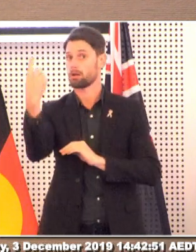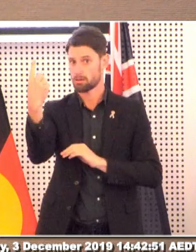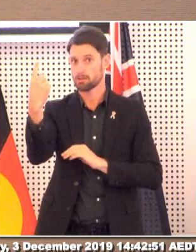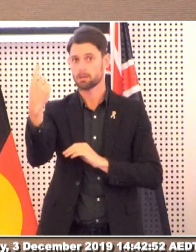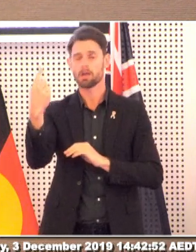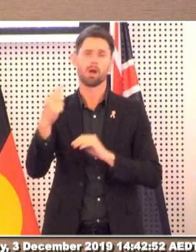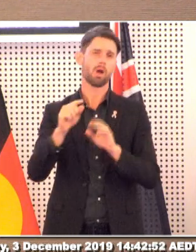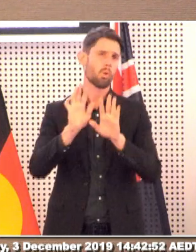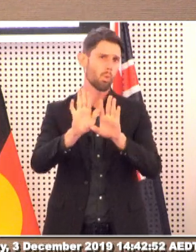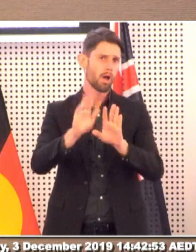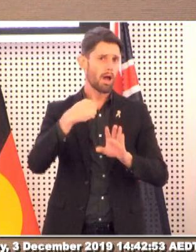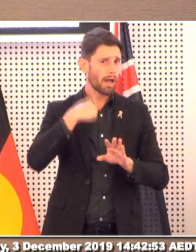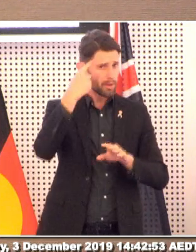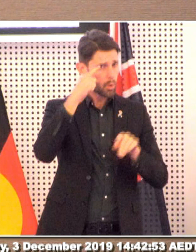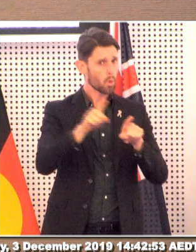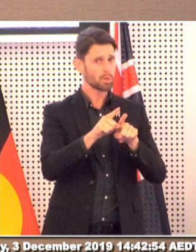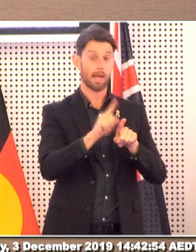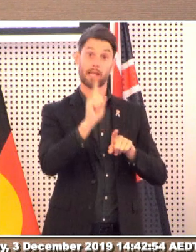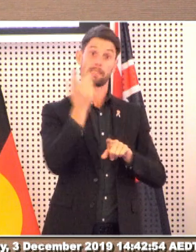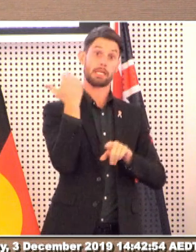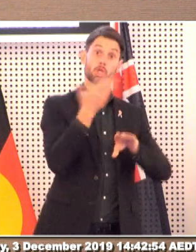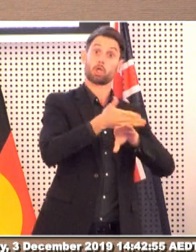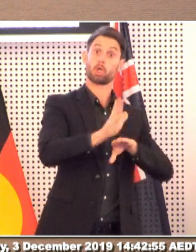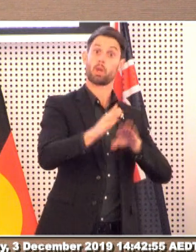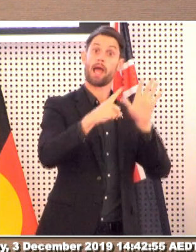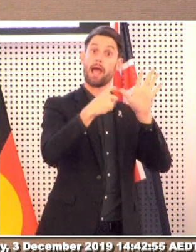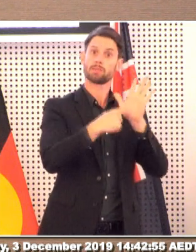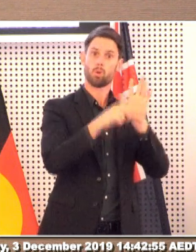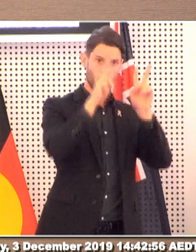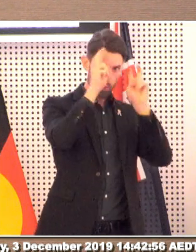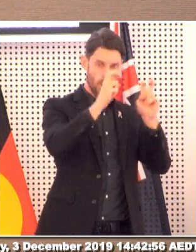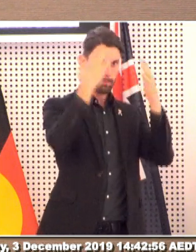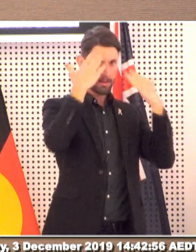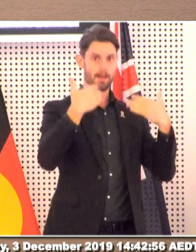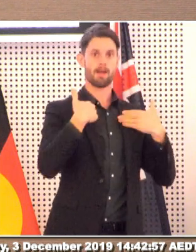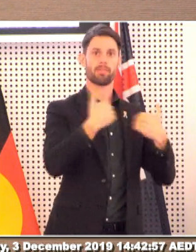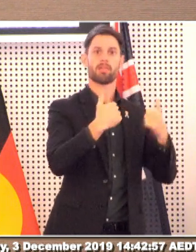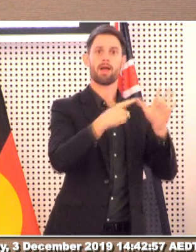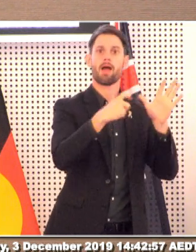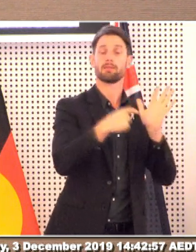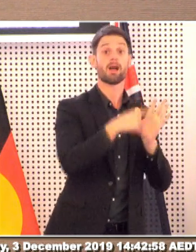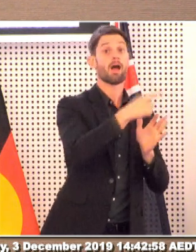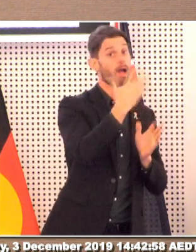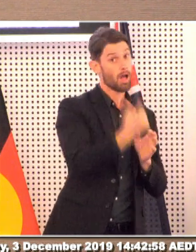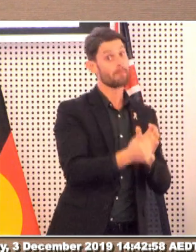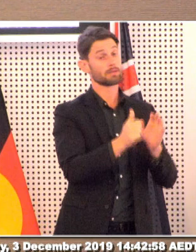the new Mental Health Act as well would take into account some of the Convention on the Rights of People with Disability as well.